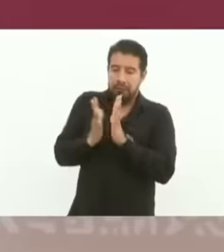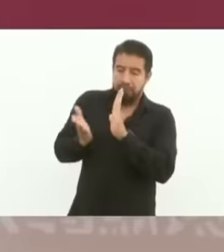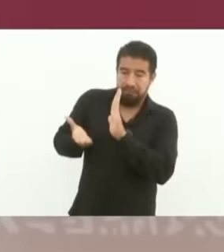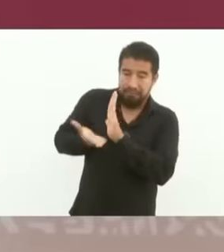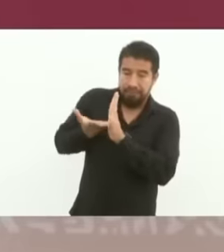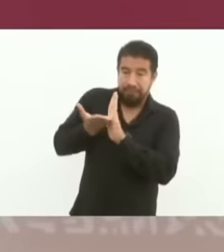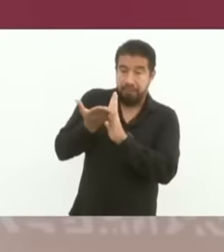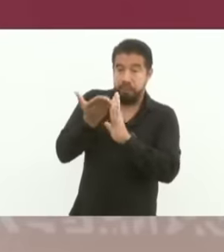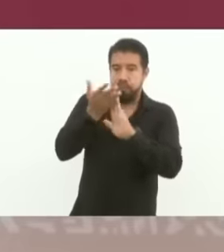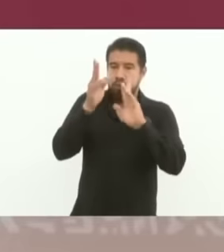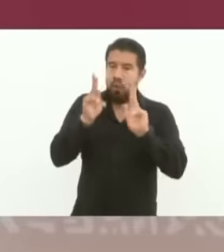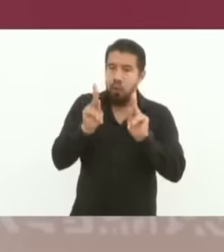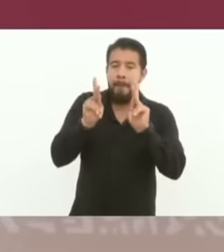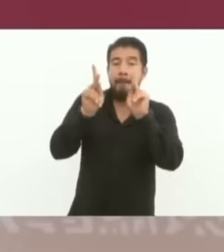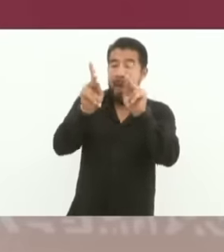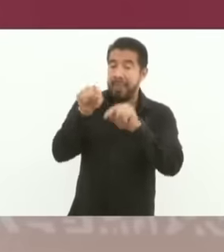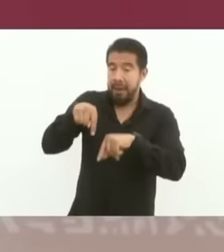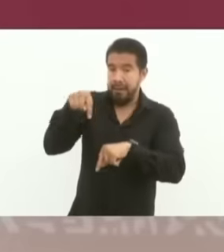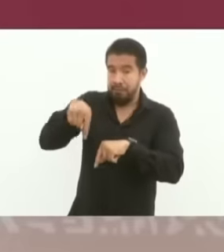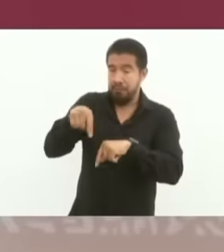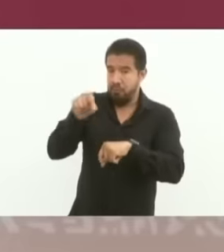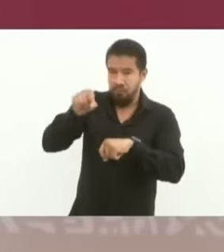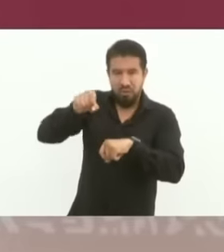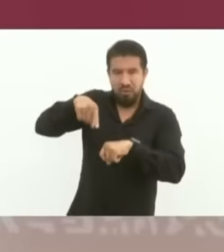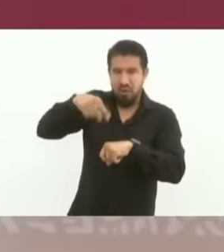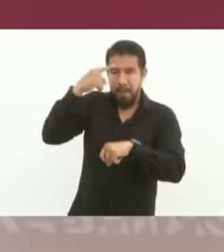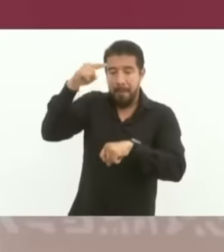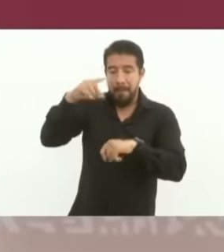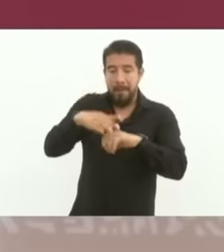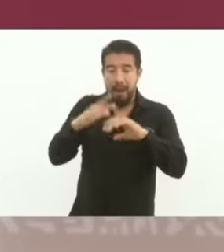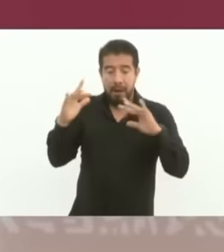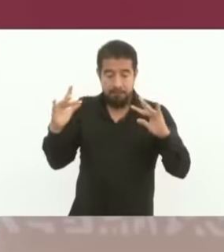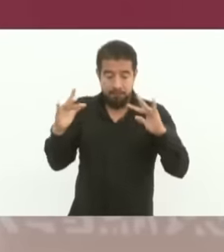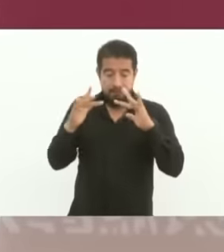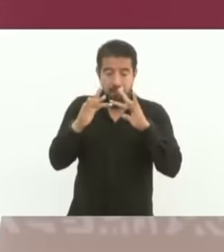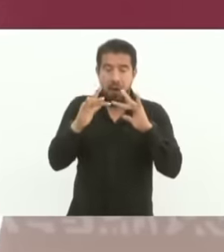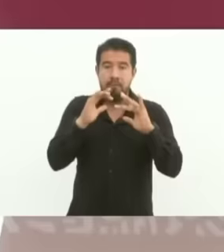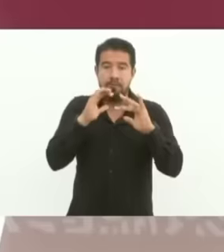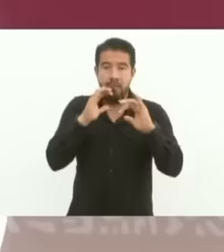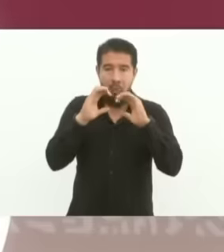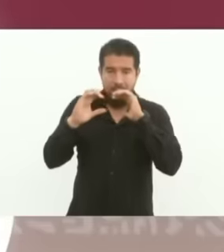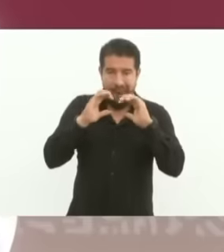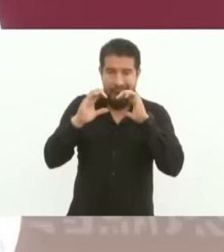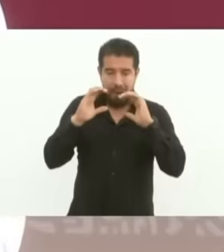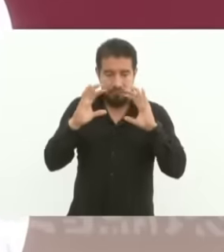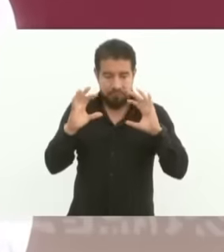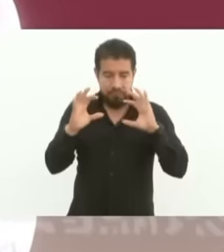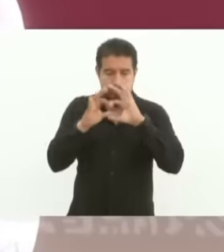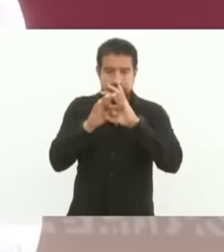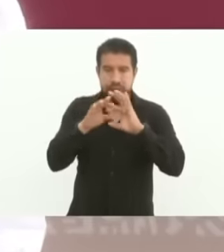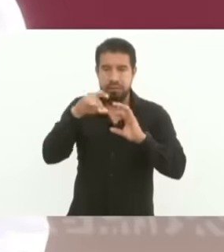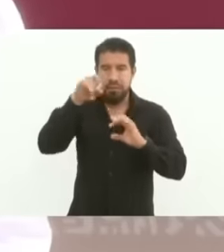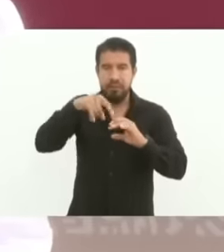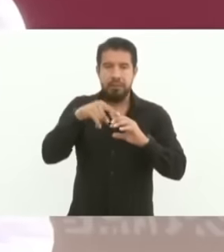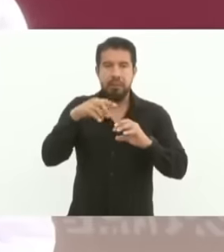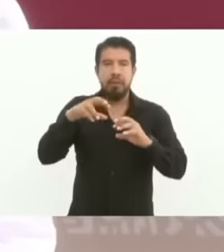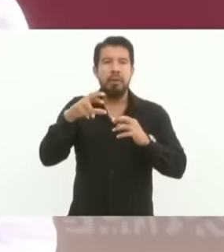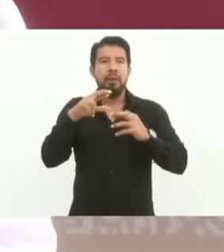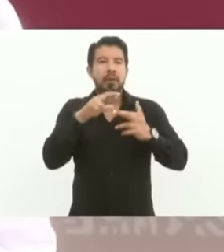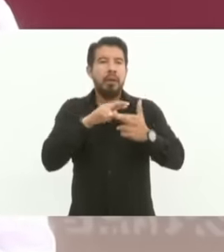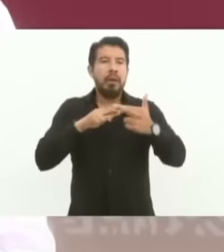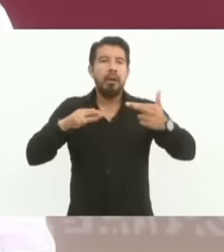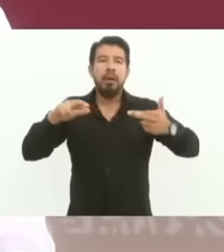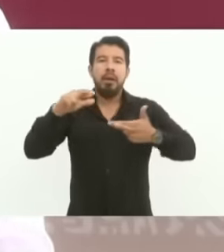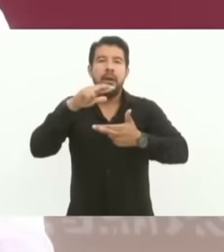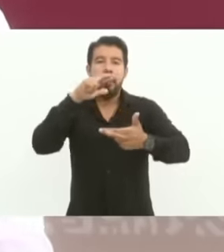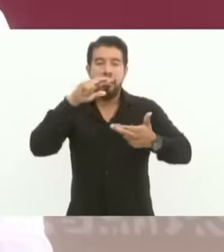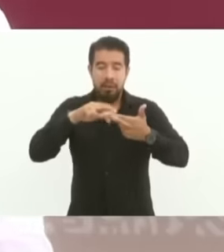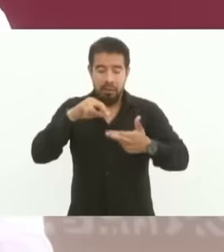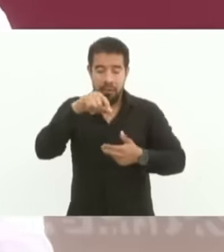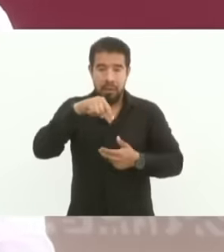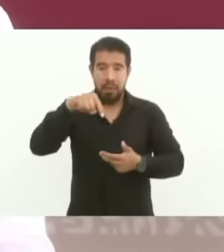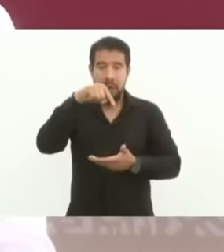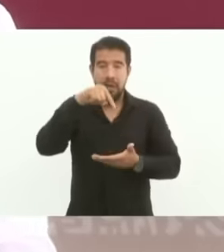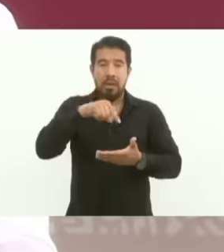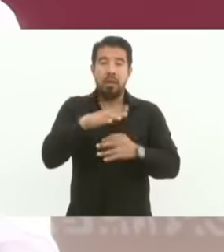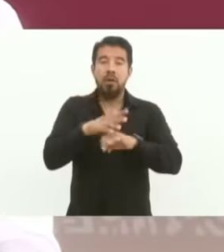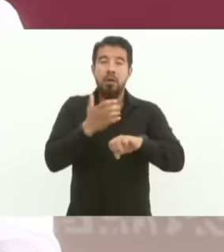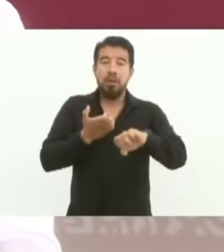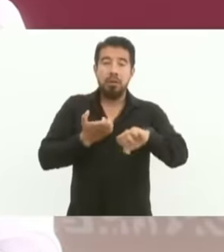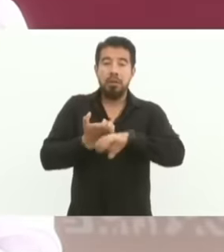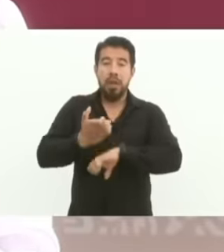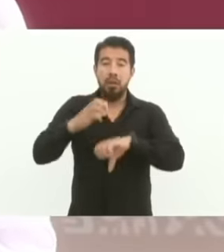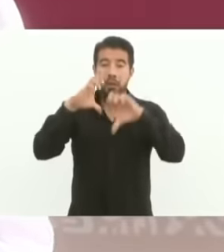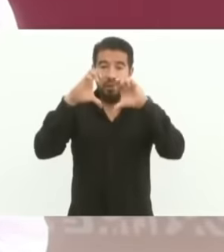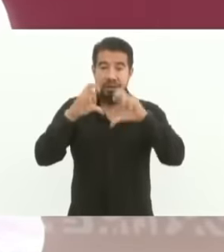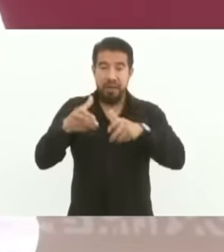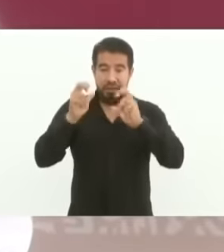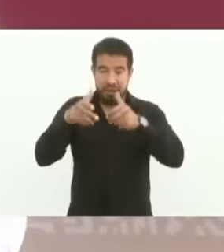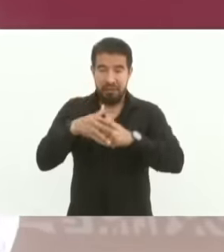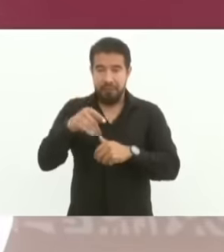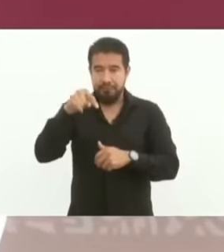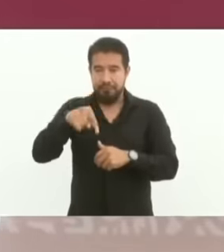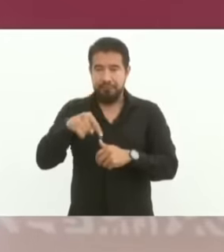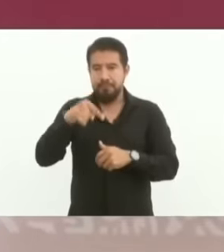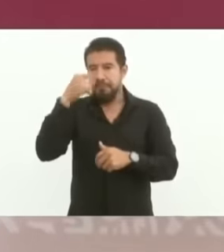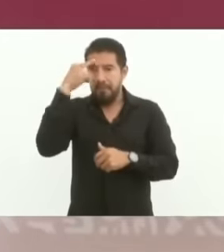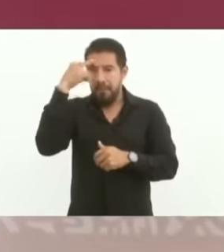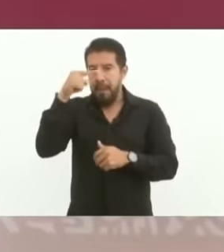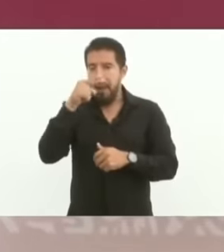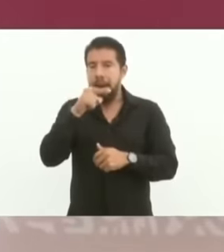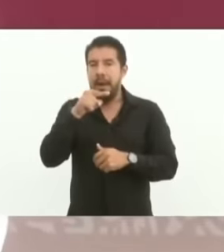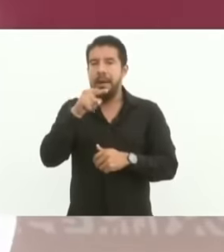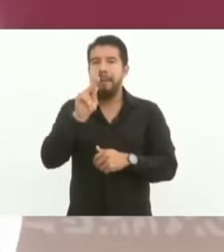this bridge is to communicate this region of the state of Chiapas, especially the limits of